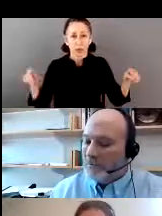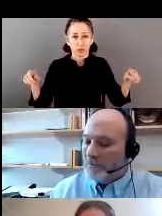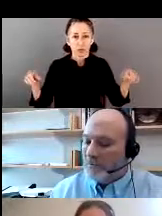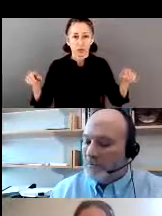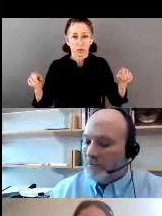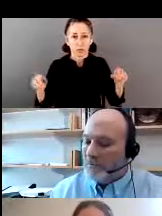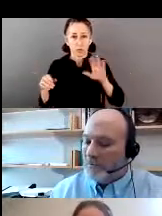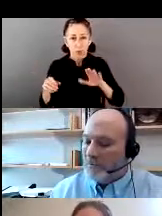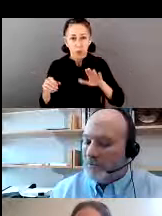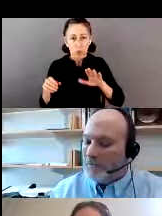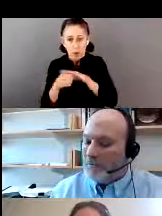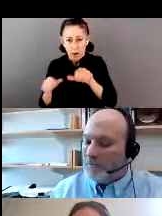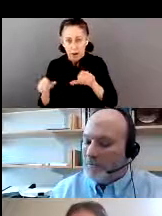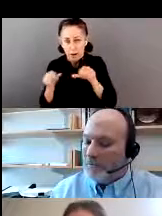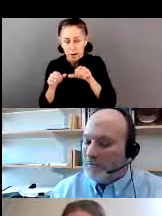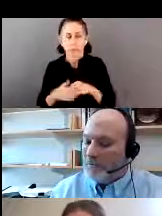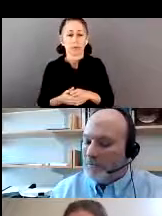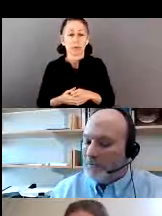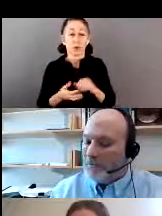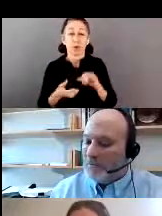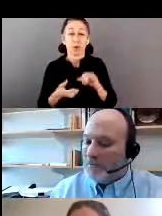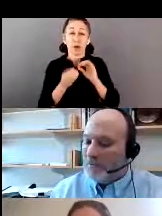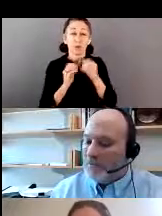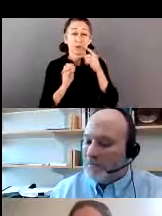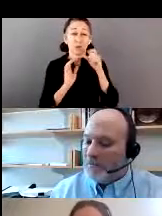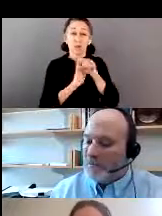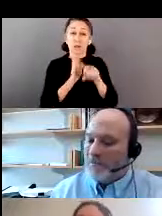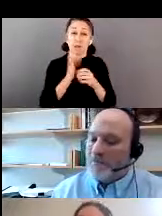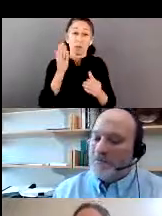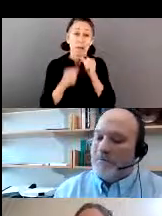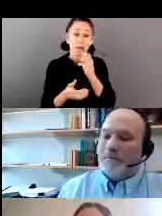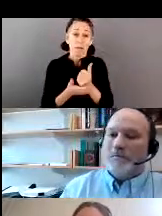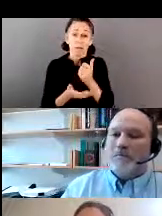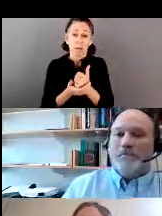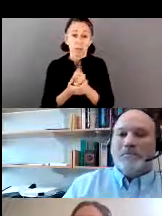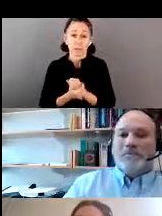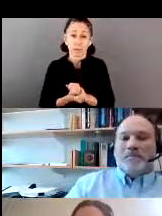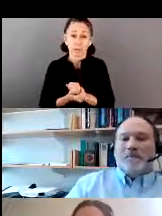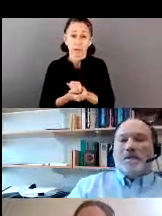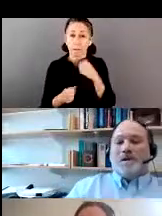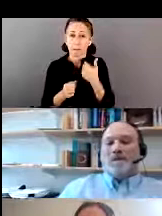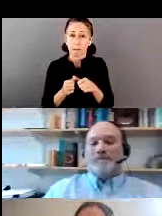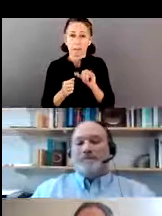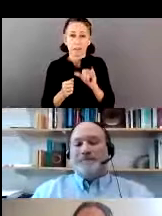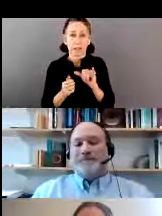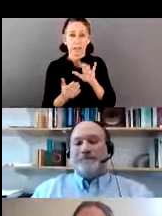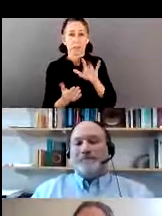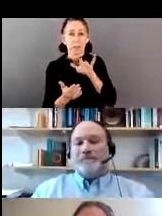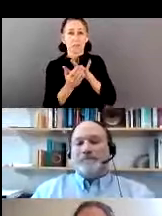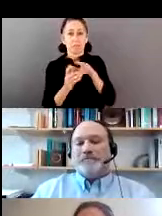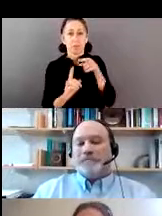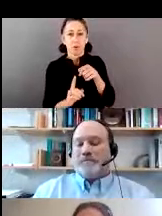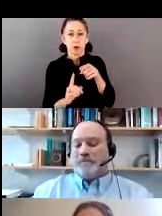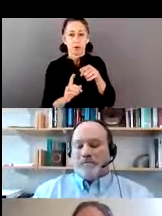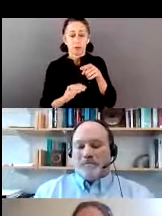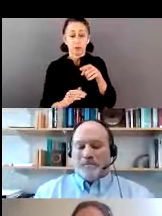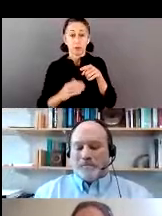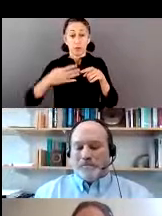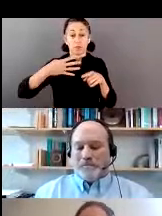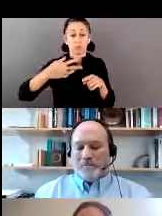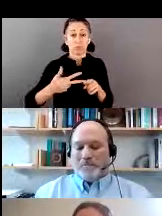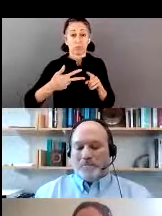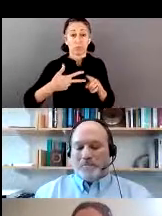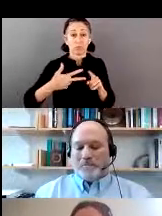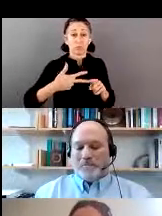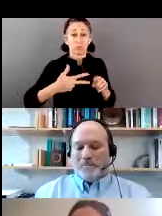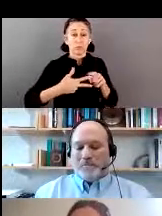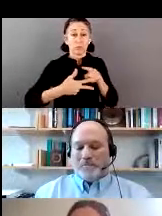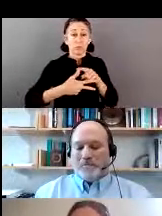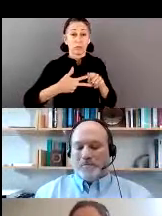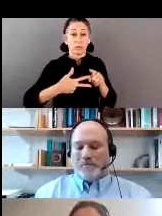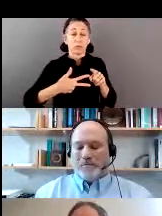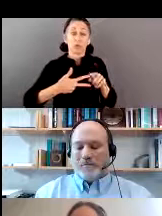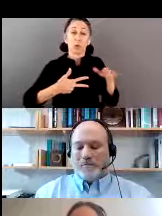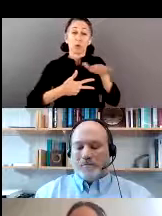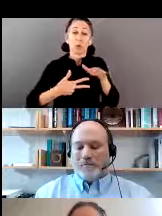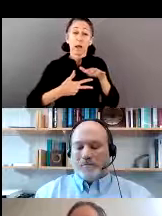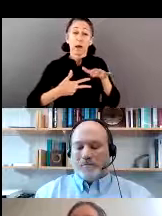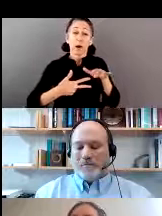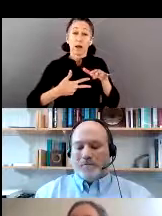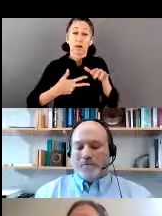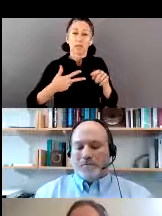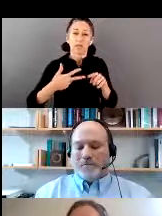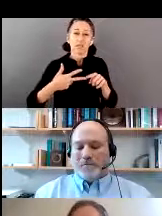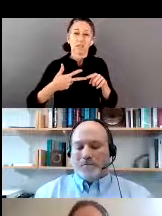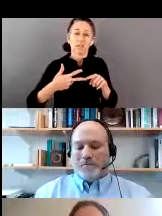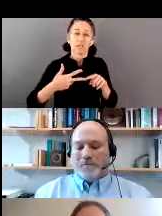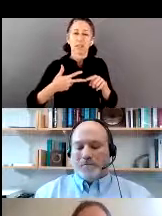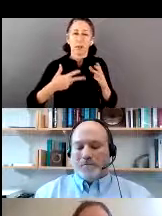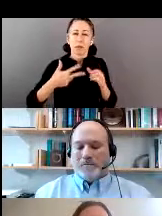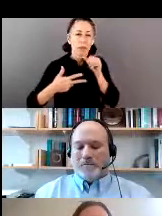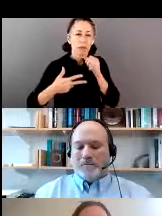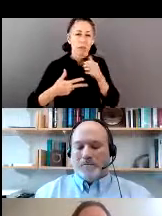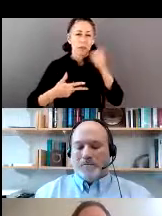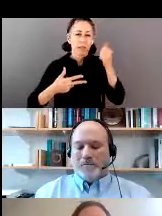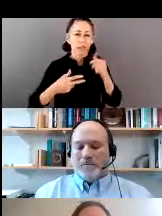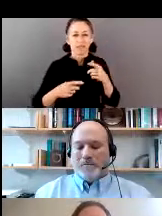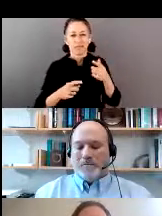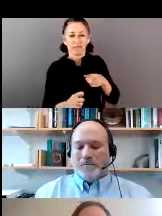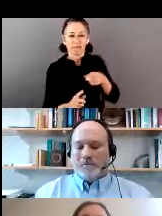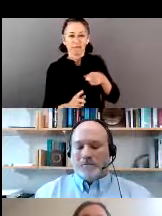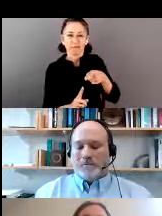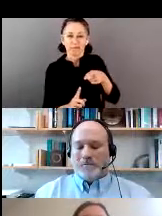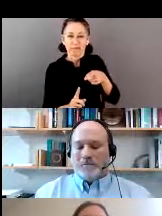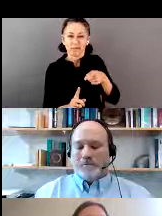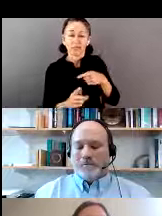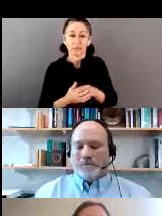And that's great for showing trends over time at the national level. So, what's changing and what's improving. But, you know, if you are interested in local level issues. If you're doing issues specific to a state and you want to know about county-level variation